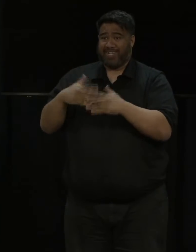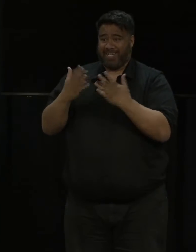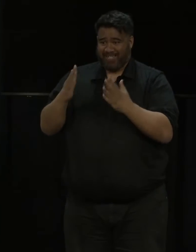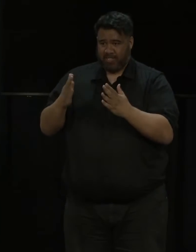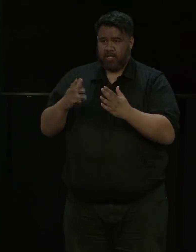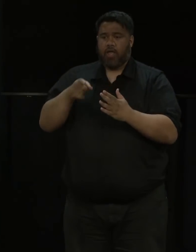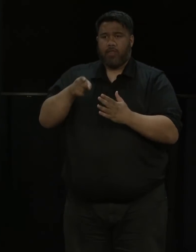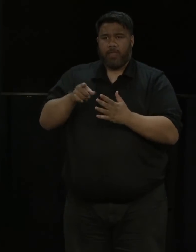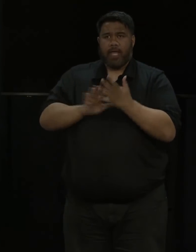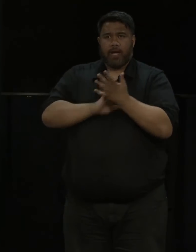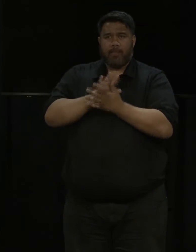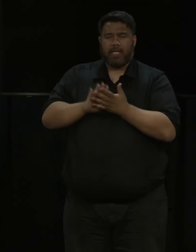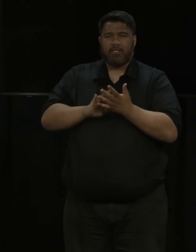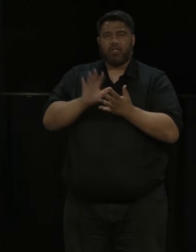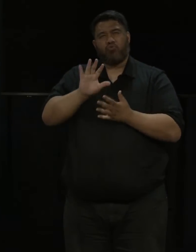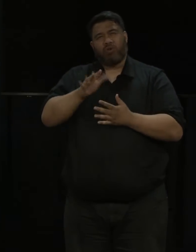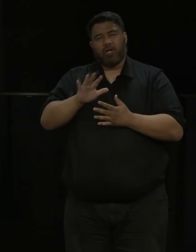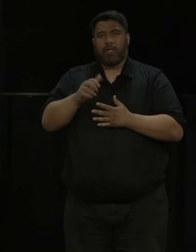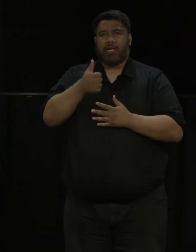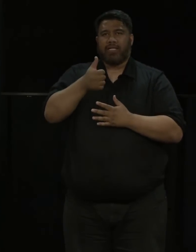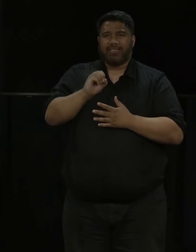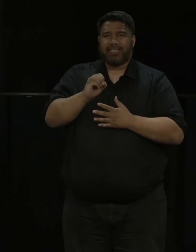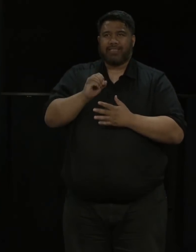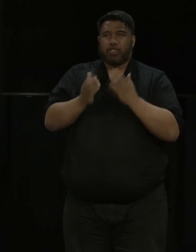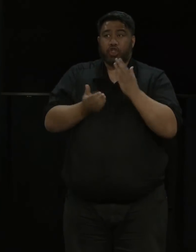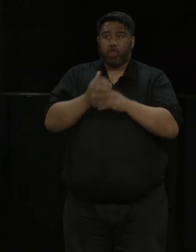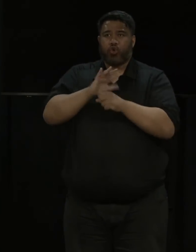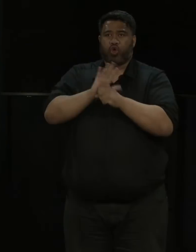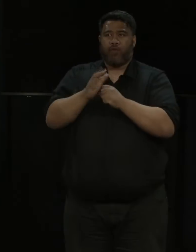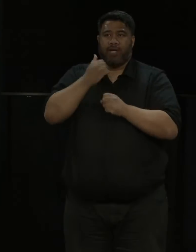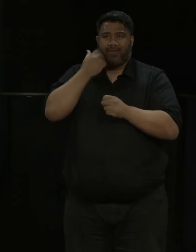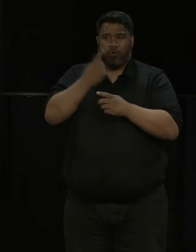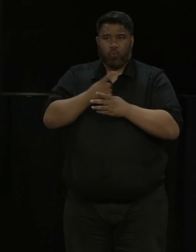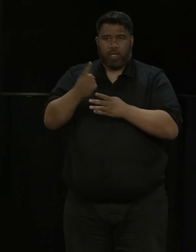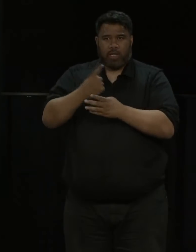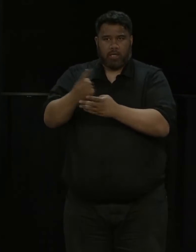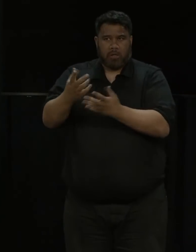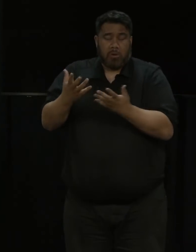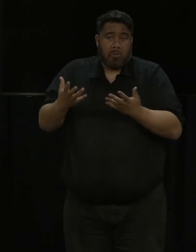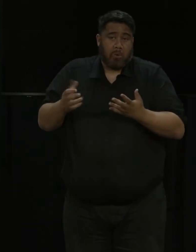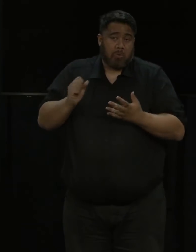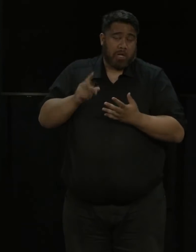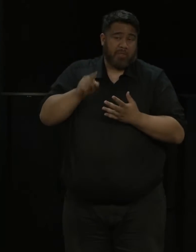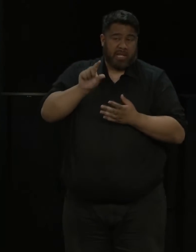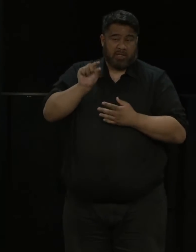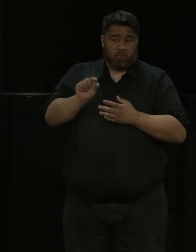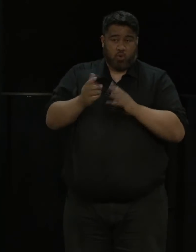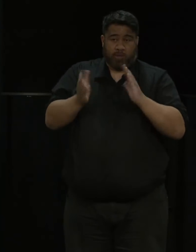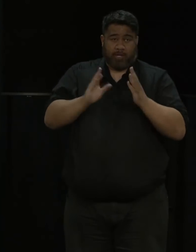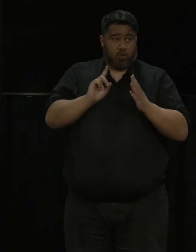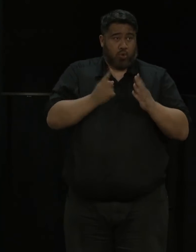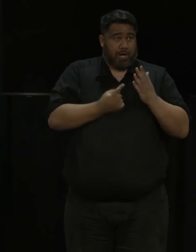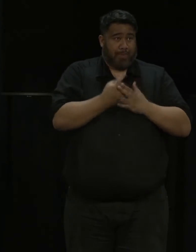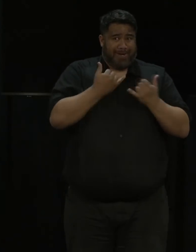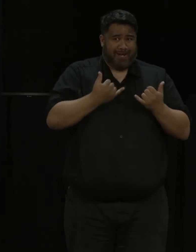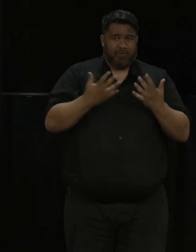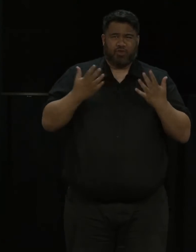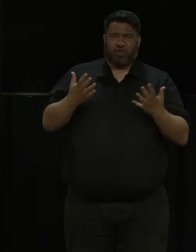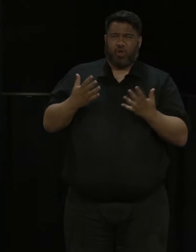isolation from now would involve an extra 60 cases per